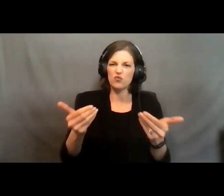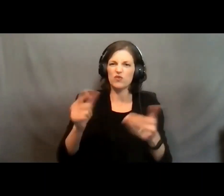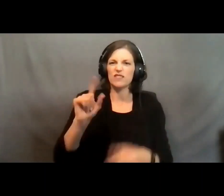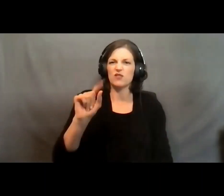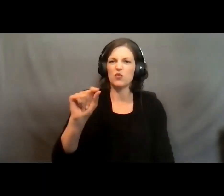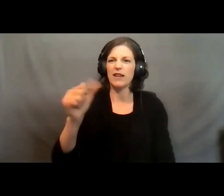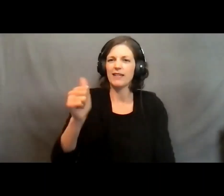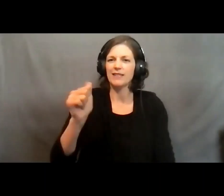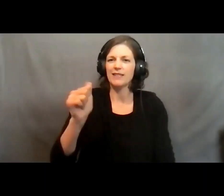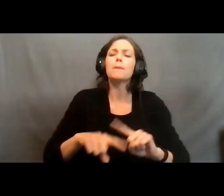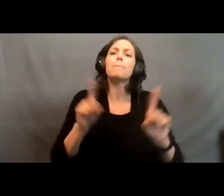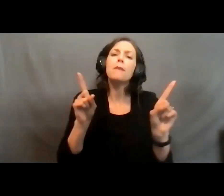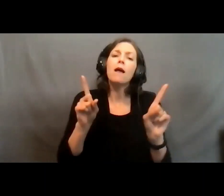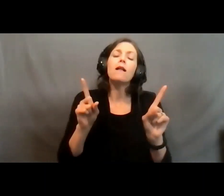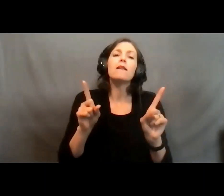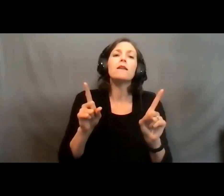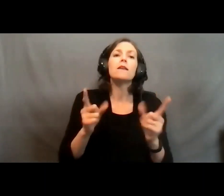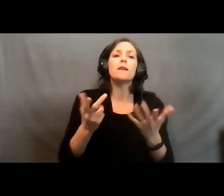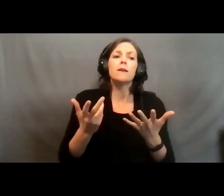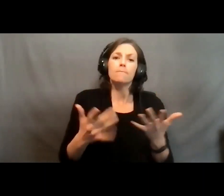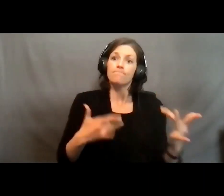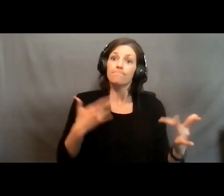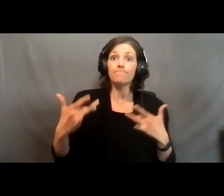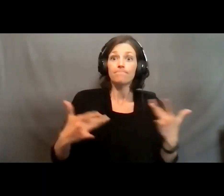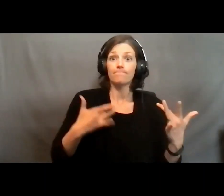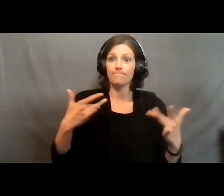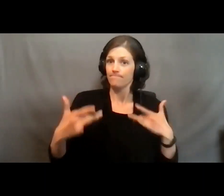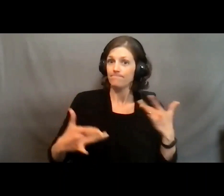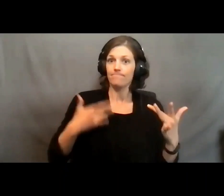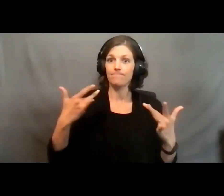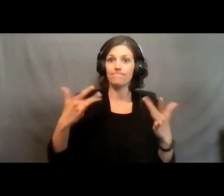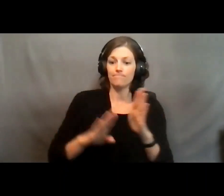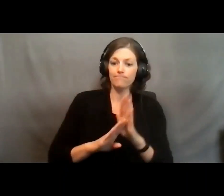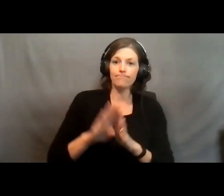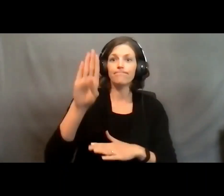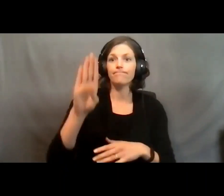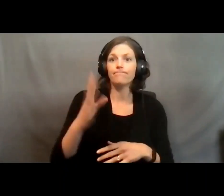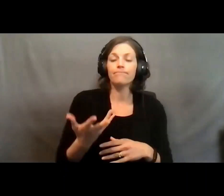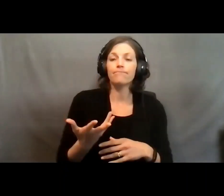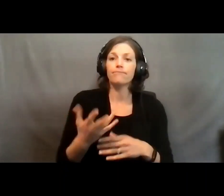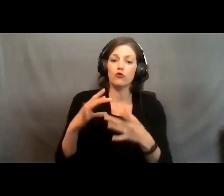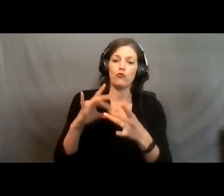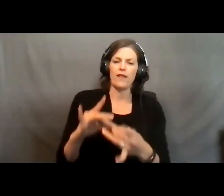a lot of enthusiasm. A lot of enthusiasm has 13:39:01 grown and participating in roundtables.